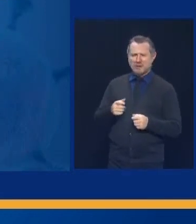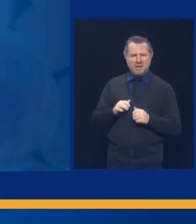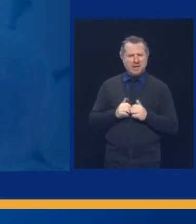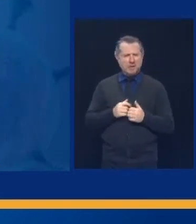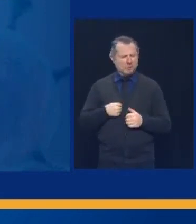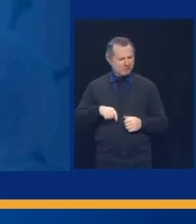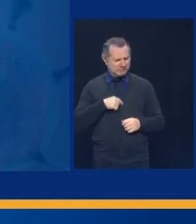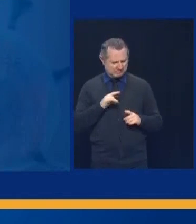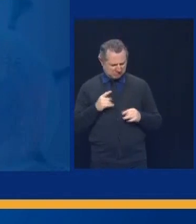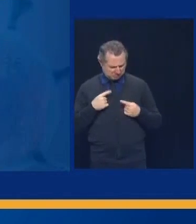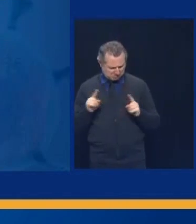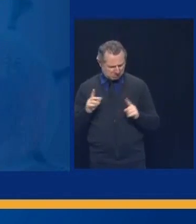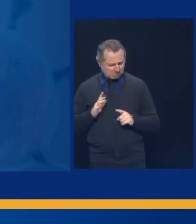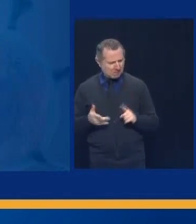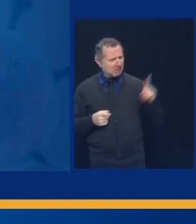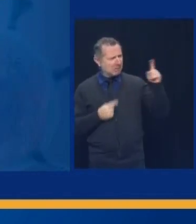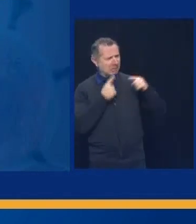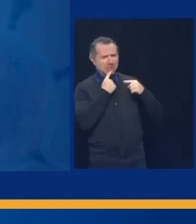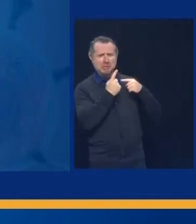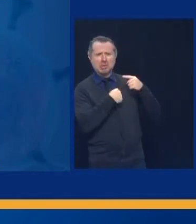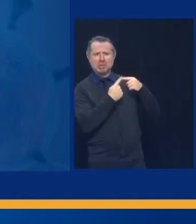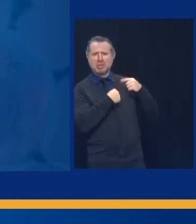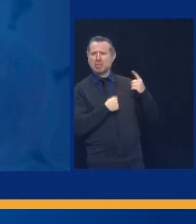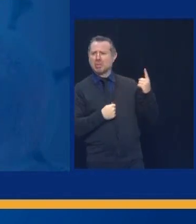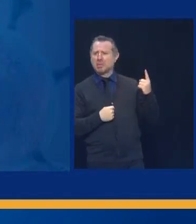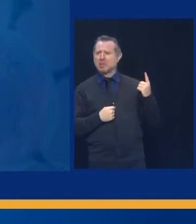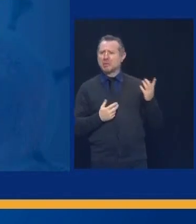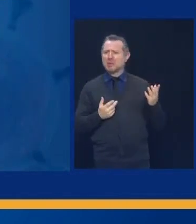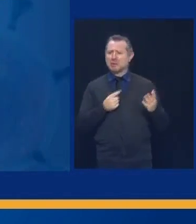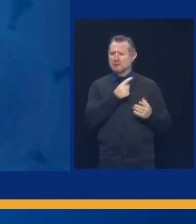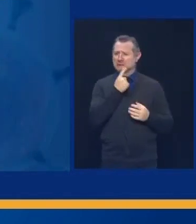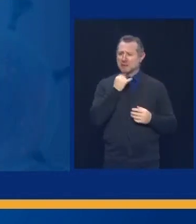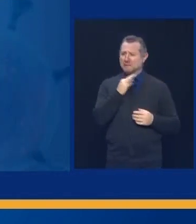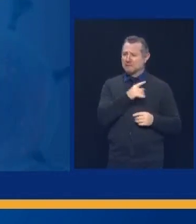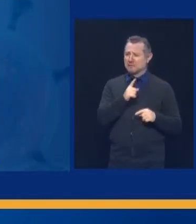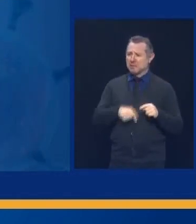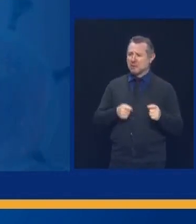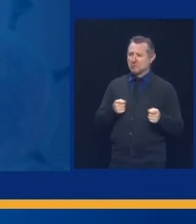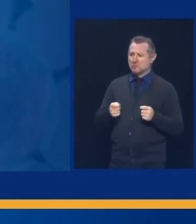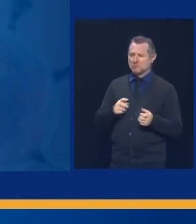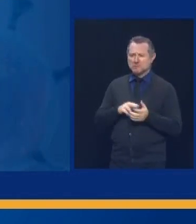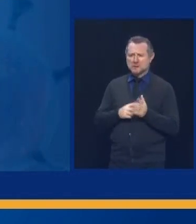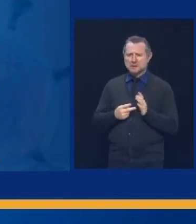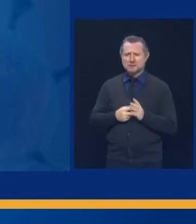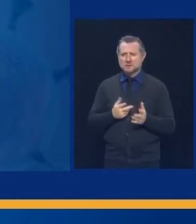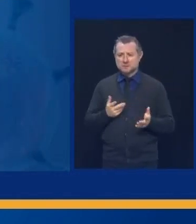YORK REDUCE THE INFECTION RATE, IF YOU CAN'T CONTROL THE VIRUS?